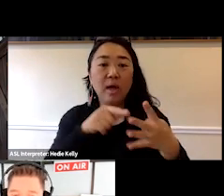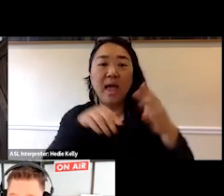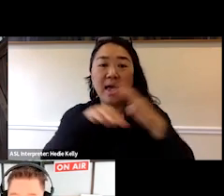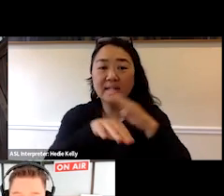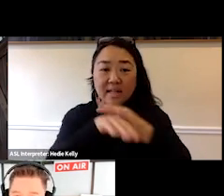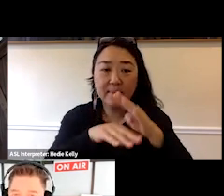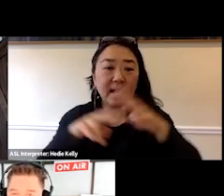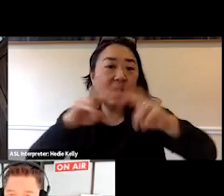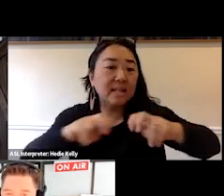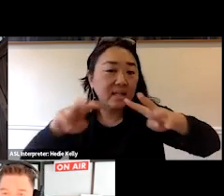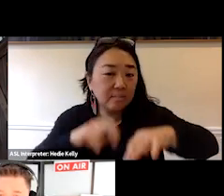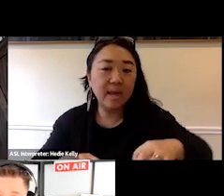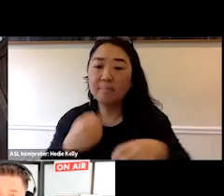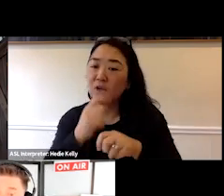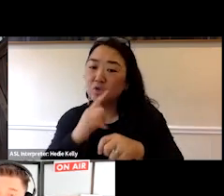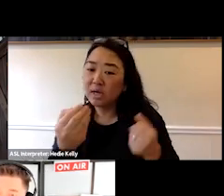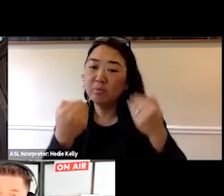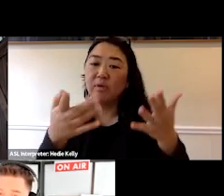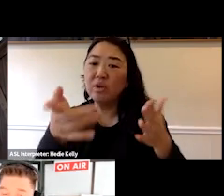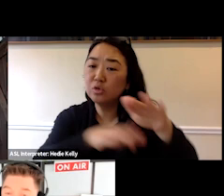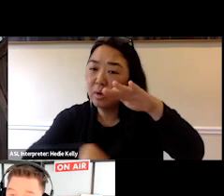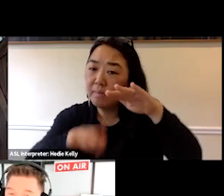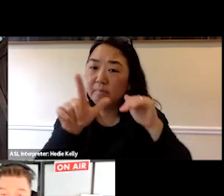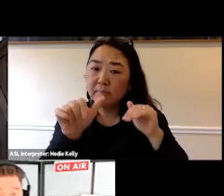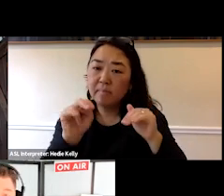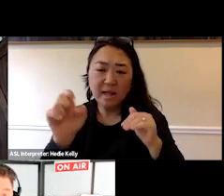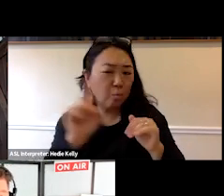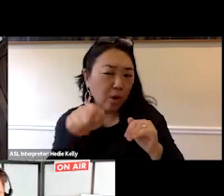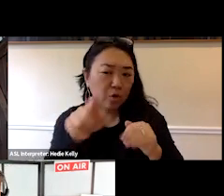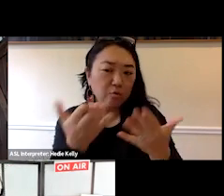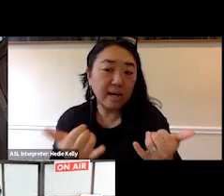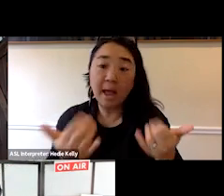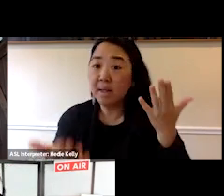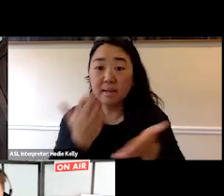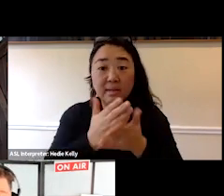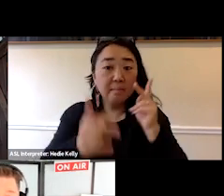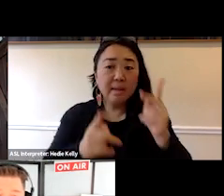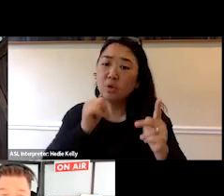Accessibility assessment, giving you a baseline of where you are right now. Some folks may be further along than they really think.